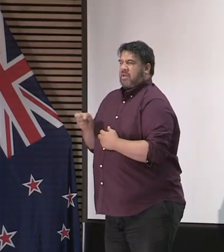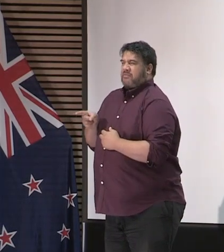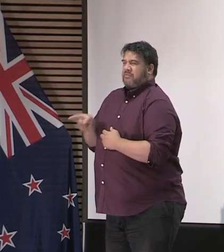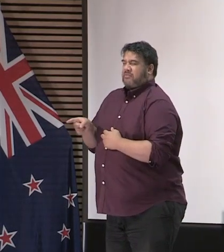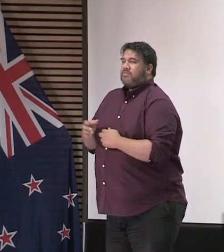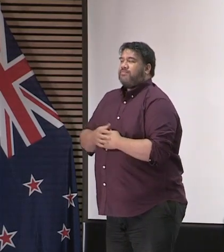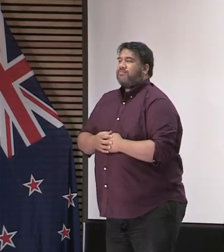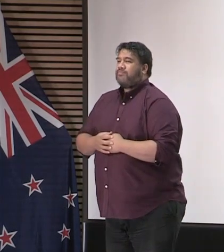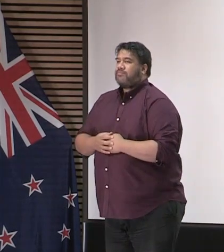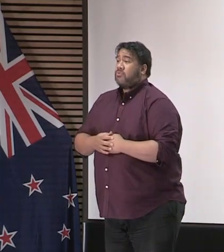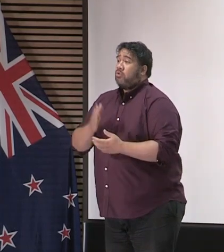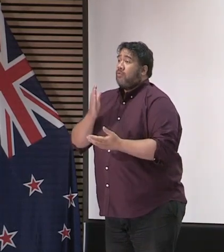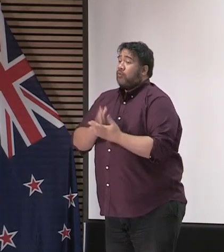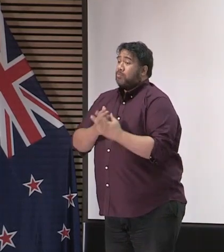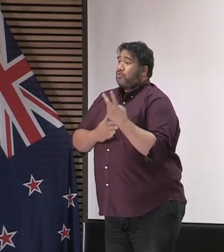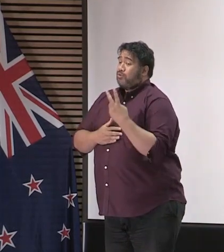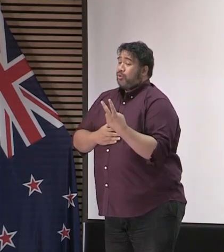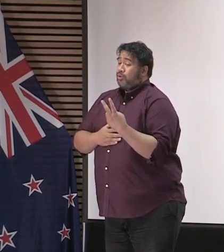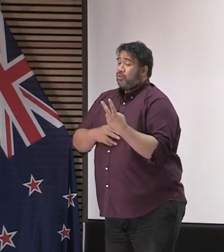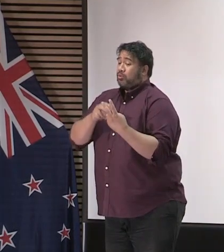report and one new probable